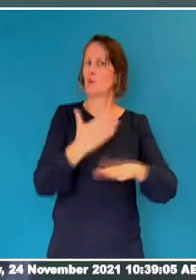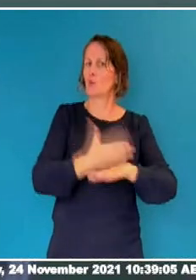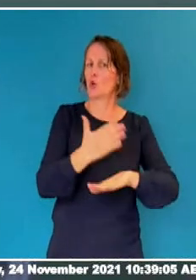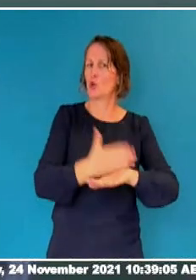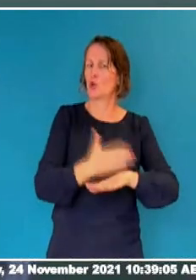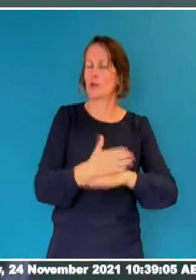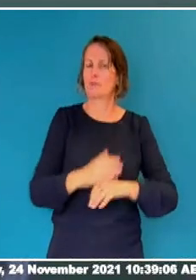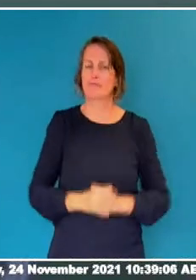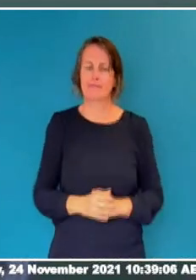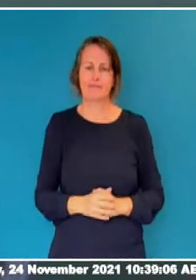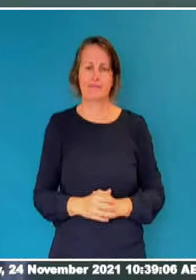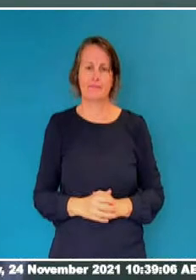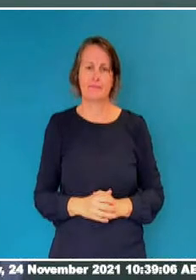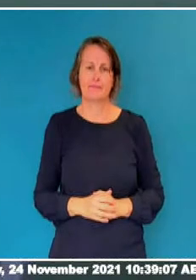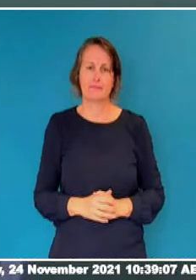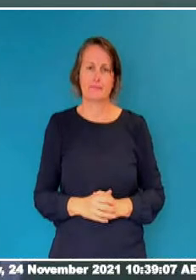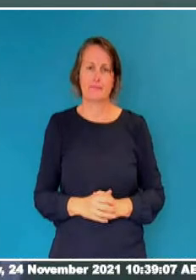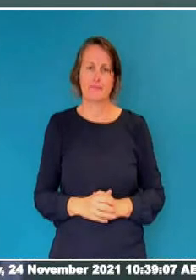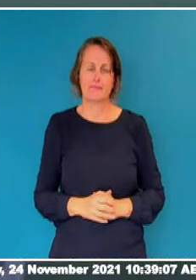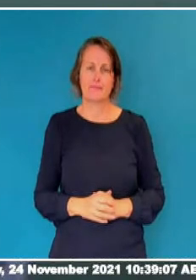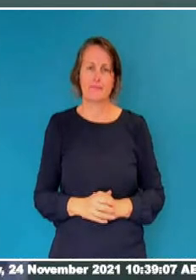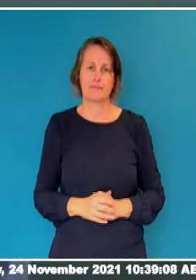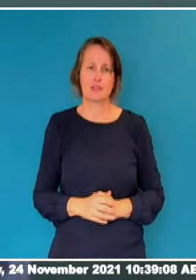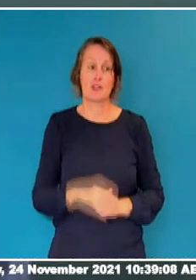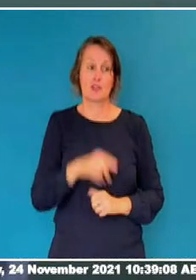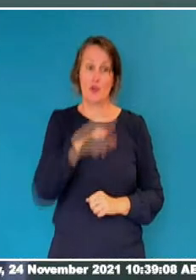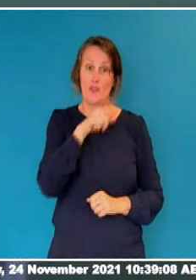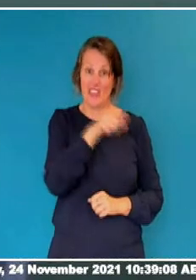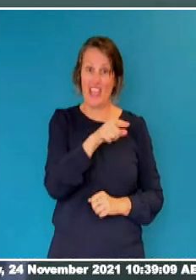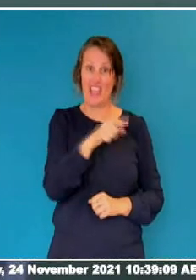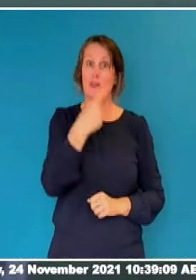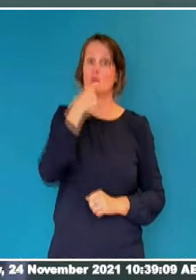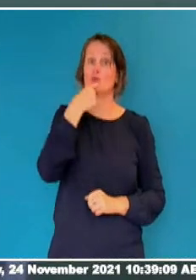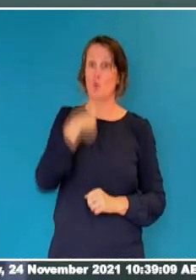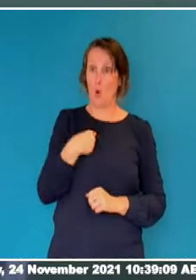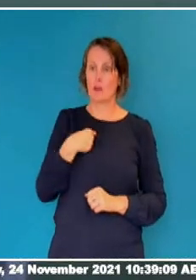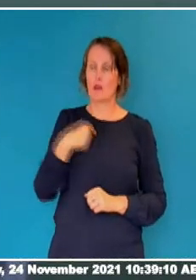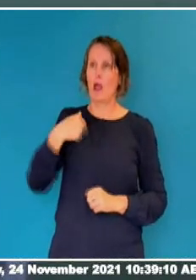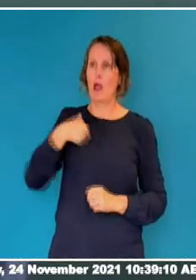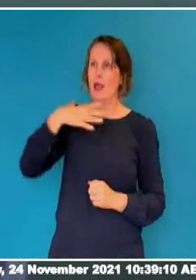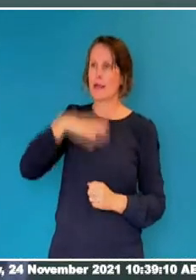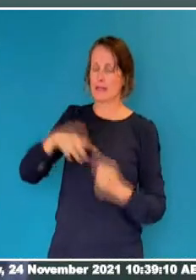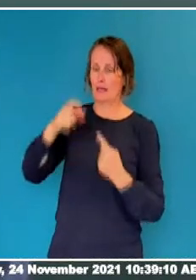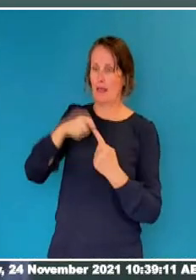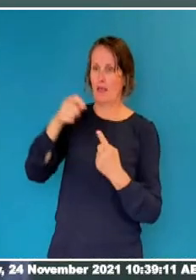application. So it records what they have said they need to be accommodated.